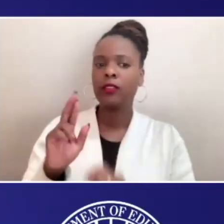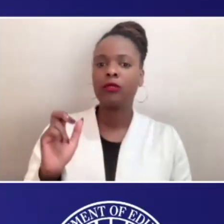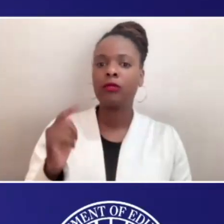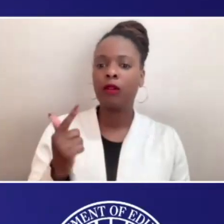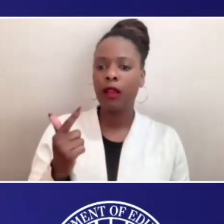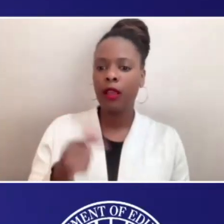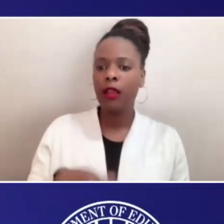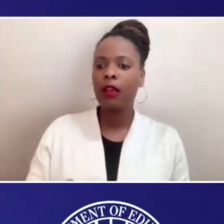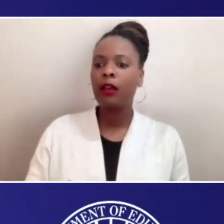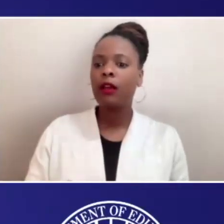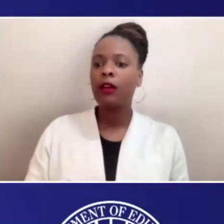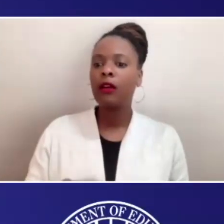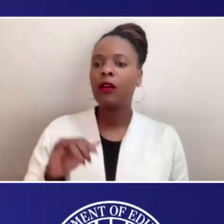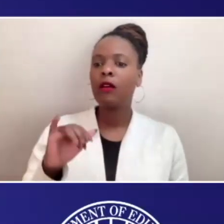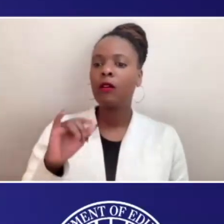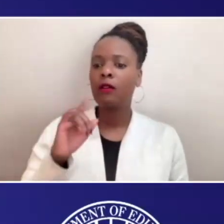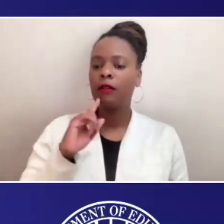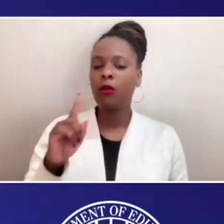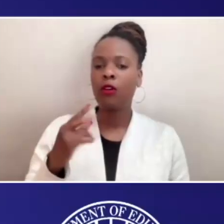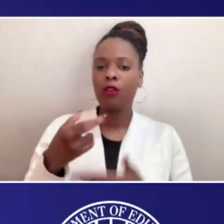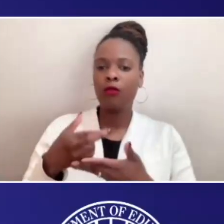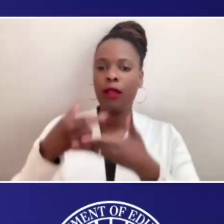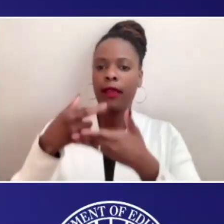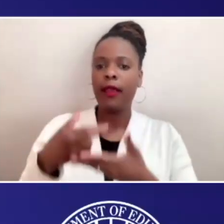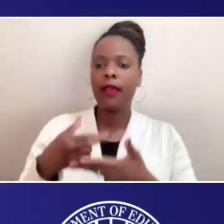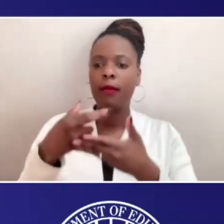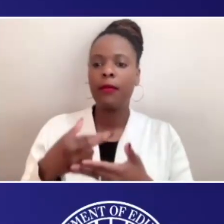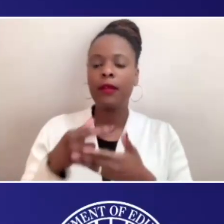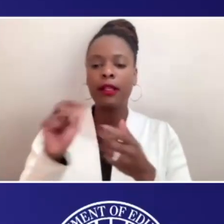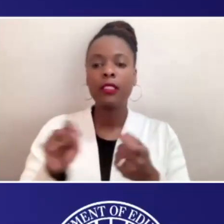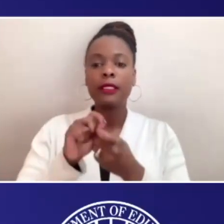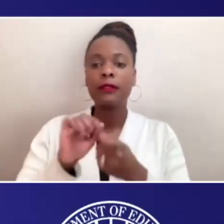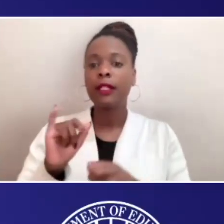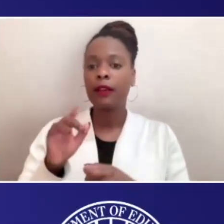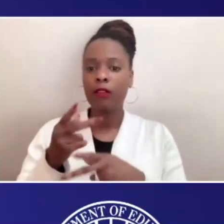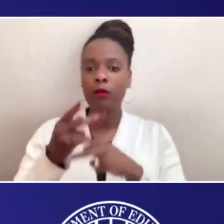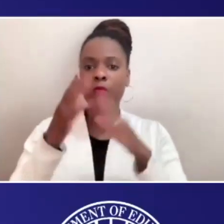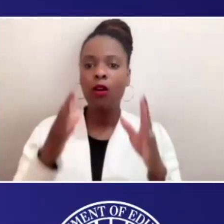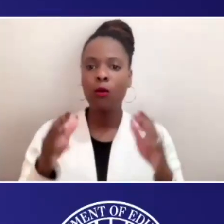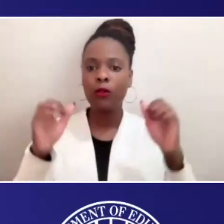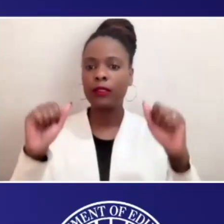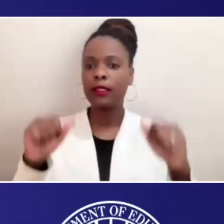changes to rehabilitation, specifically as to whether or not borrowers would be able to opt in or opt out of